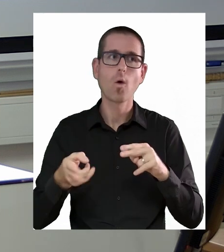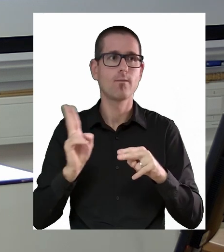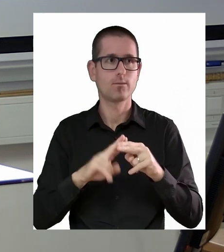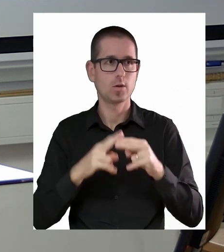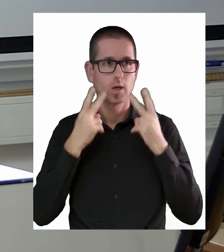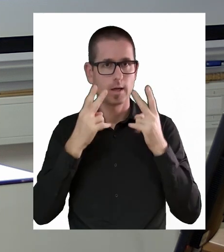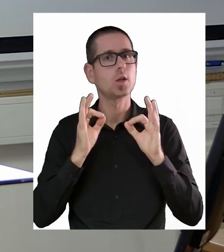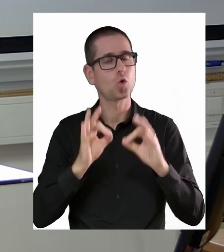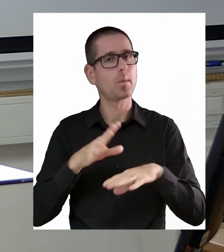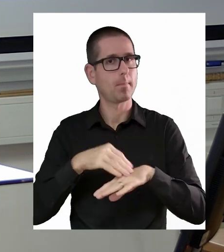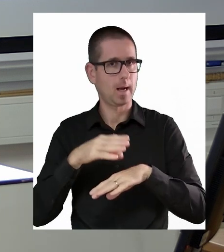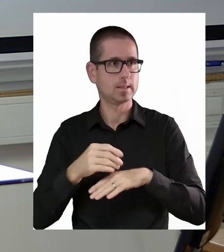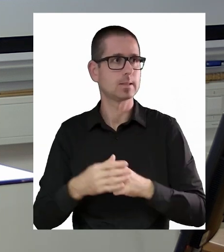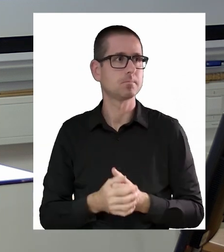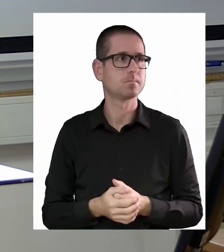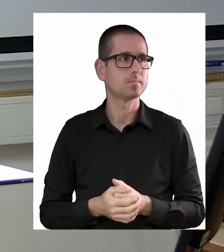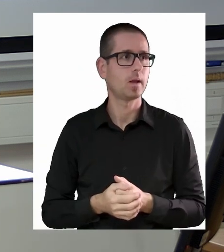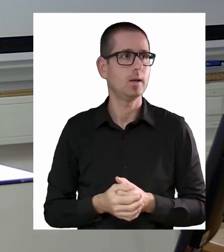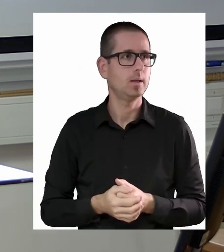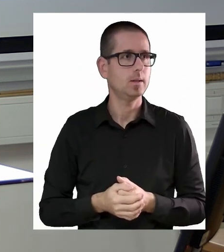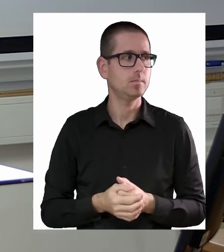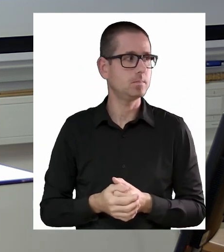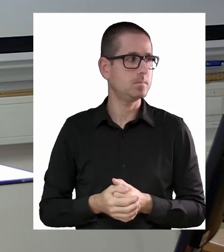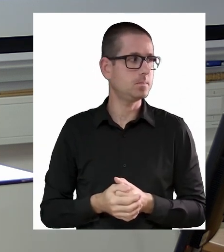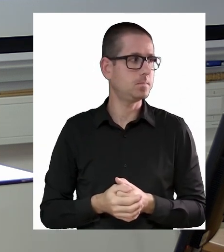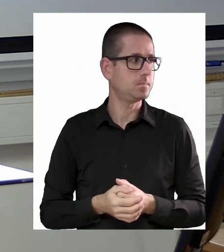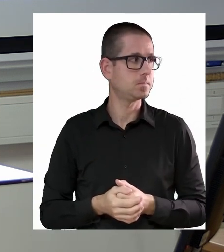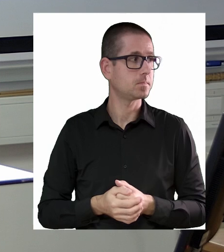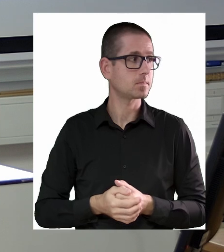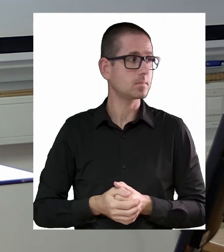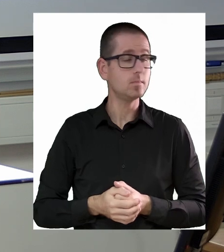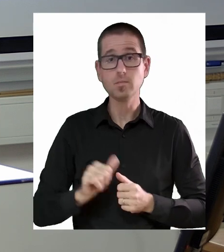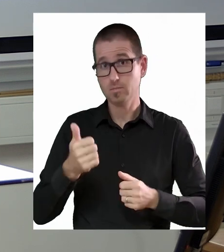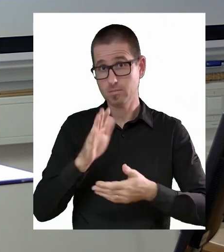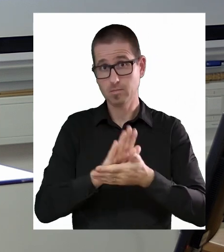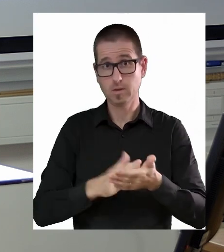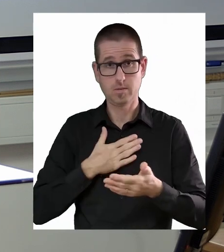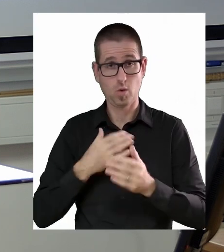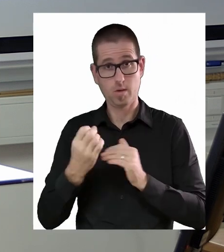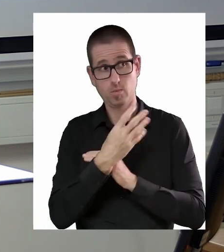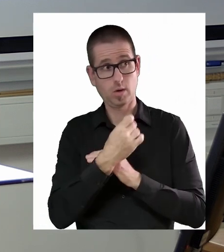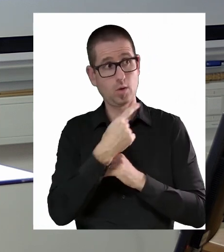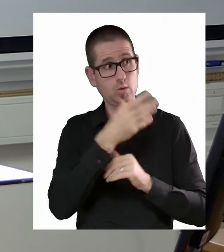good practises. So maybe if I can start with my slides. Those are the last slides,